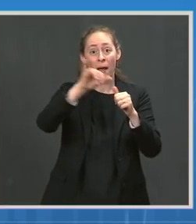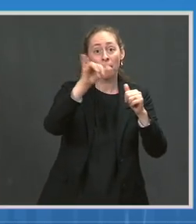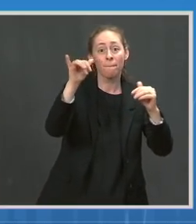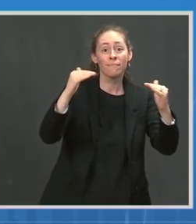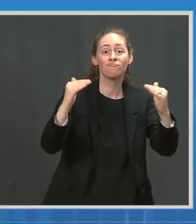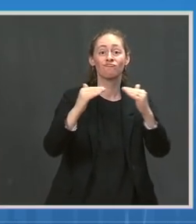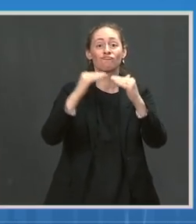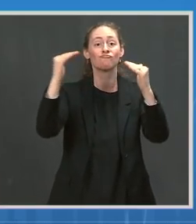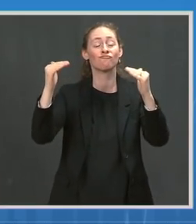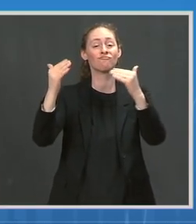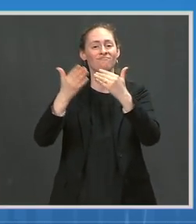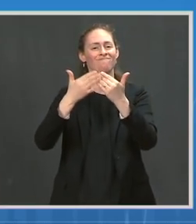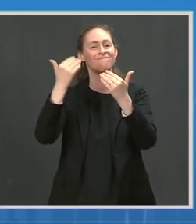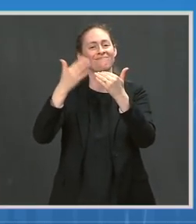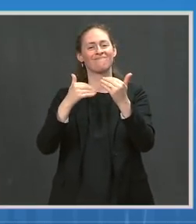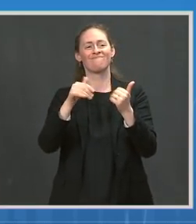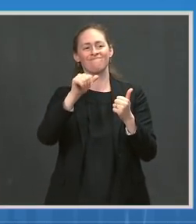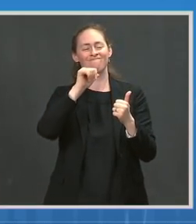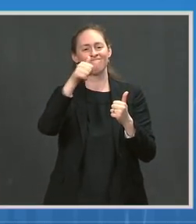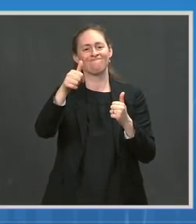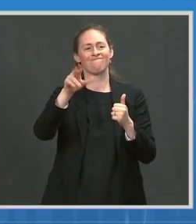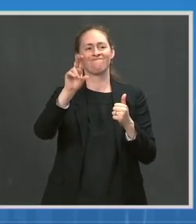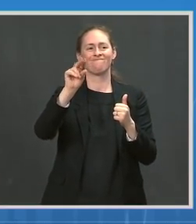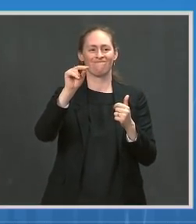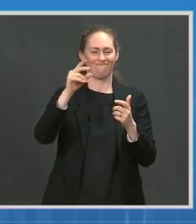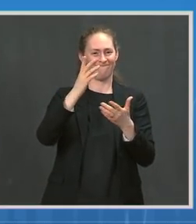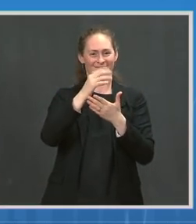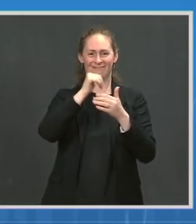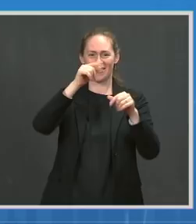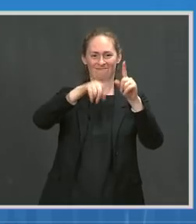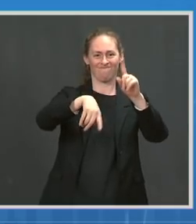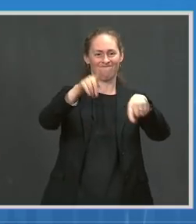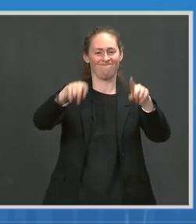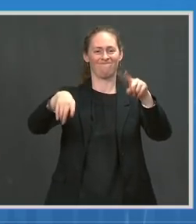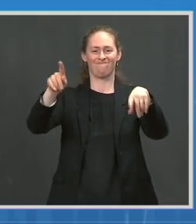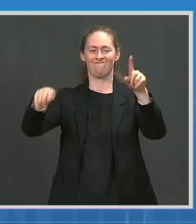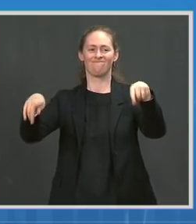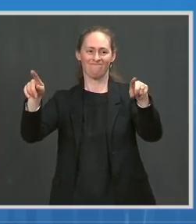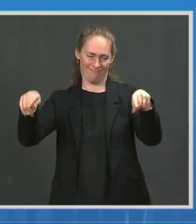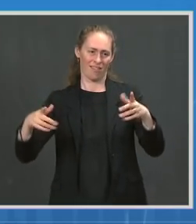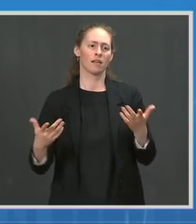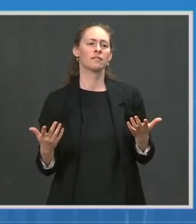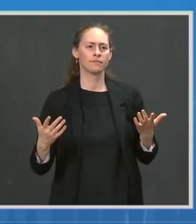we know that it hasn't been uniform. And that -- and that's exactly why we have to engage in the efforts that was just discussed.